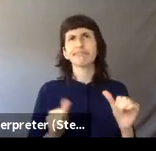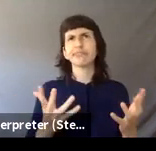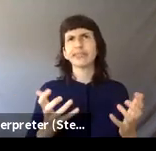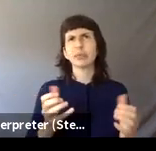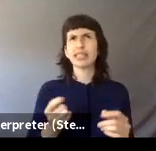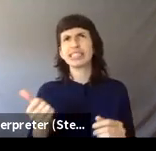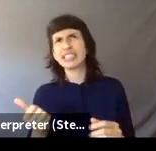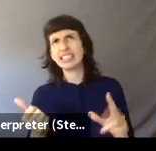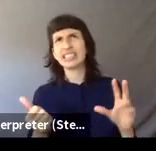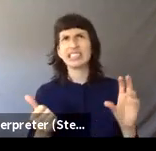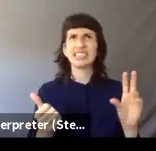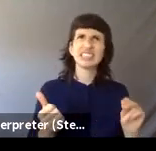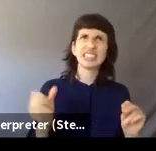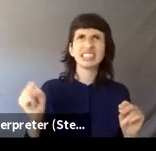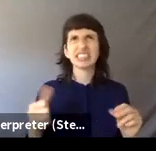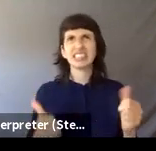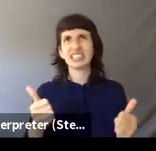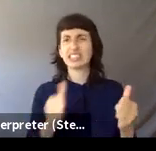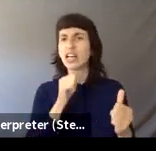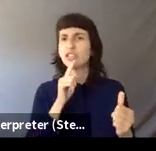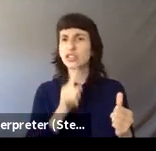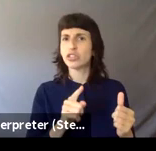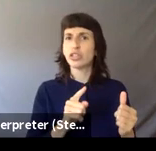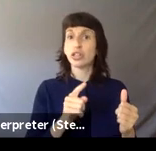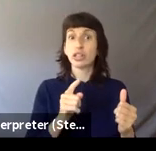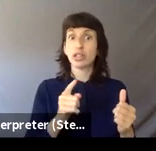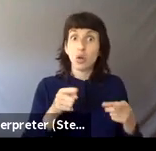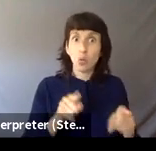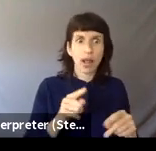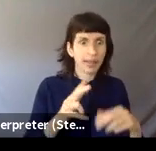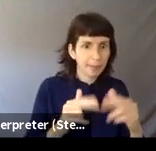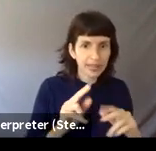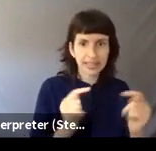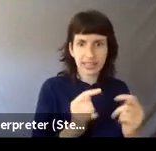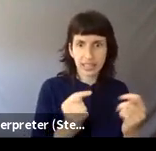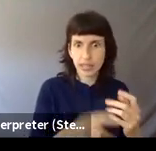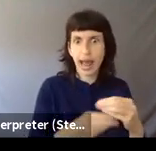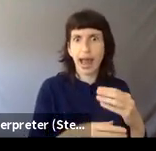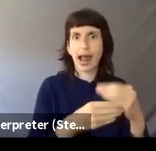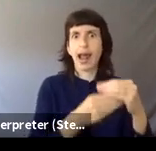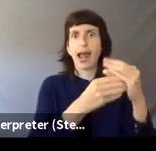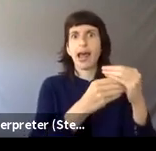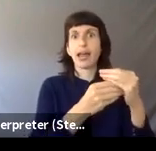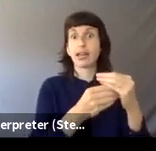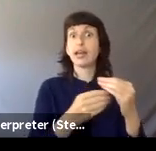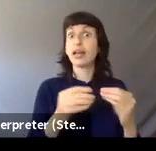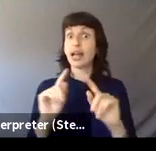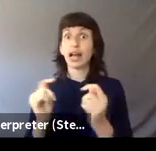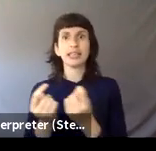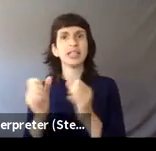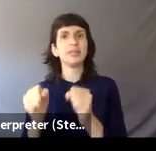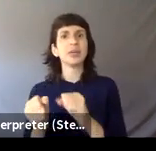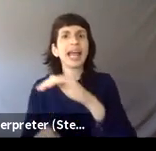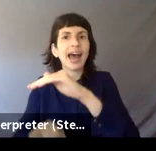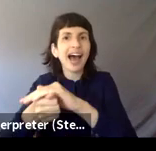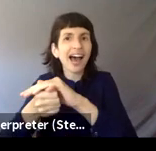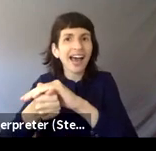I'm just going to cancel.